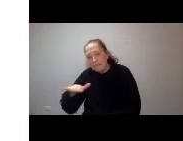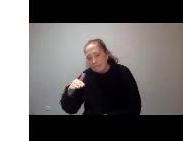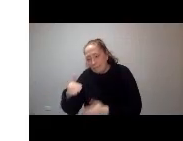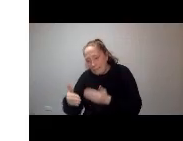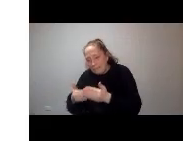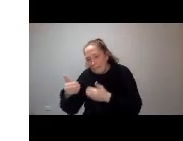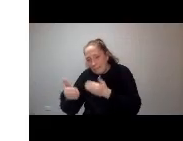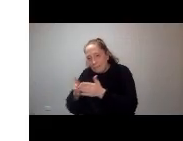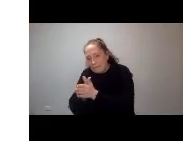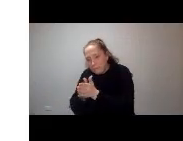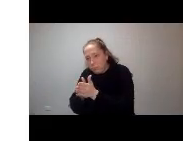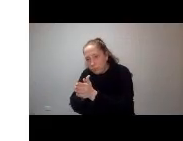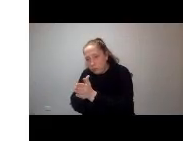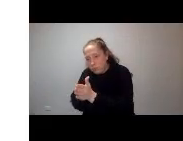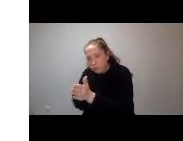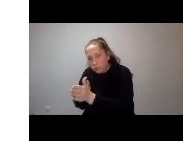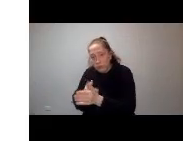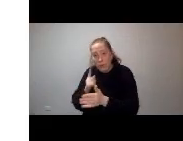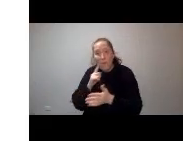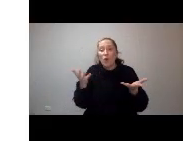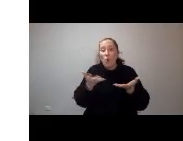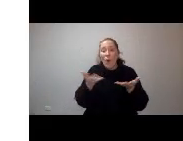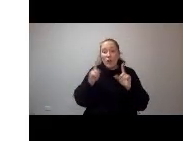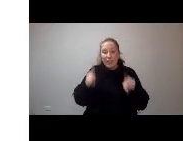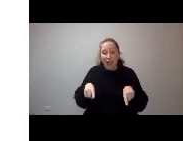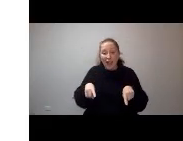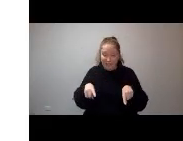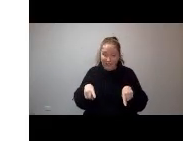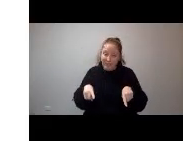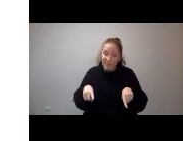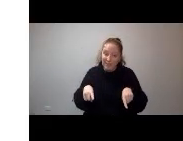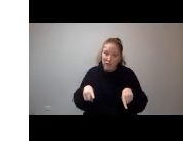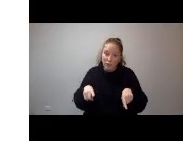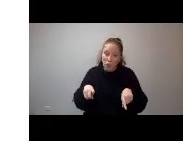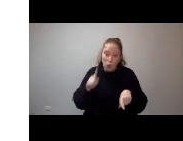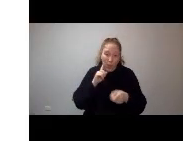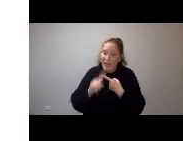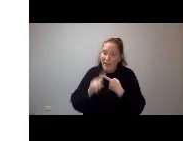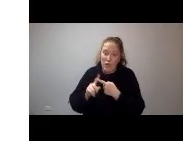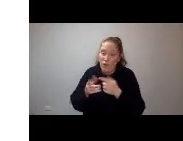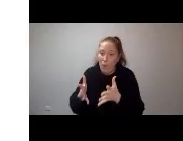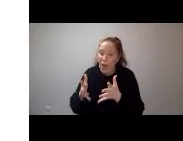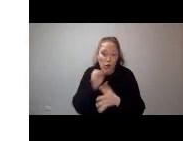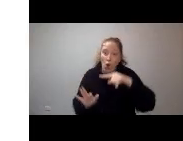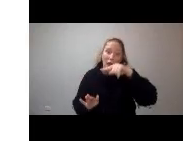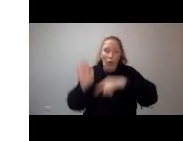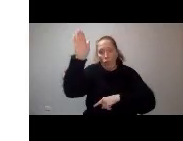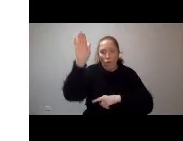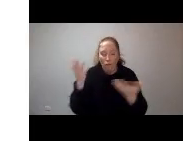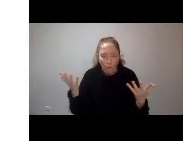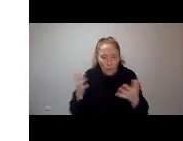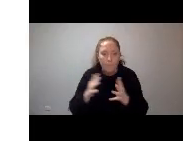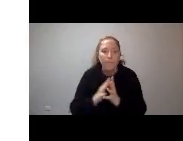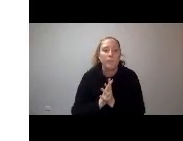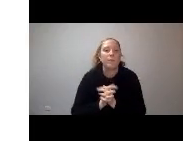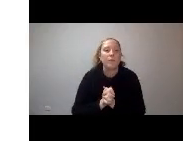So, where you start is where you keep tracking. And we have inequity in our service delivery as well. This is work done by Kim Dalziel,